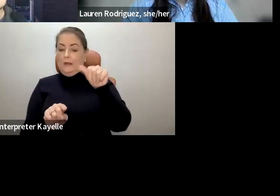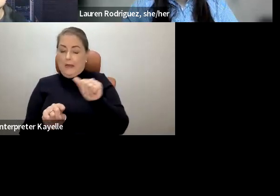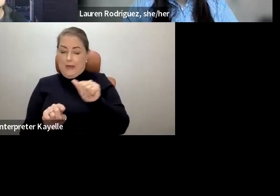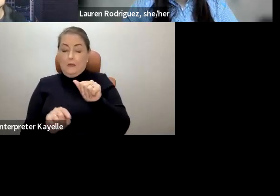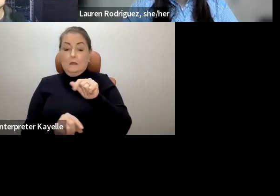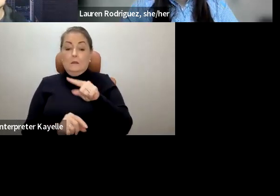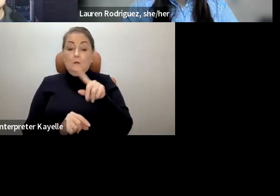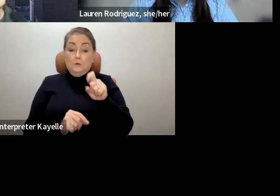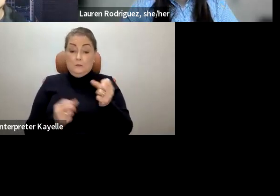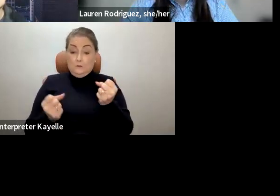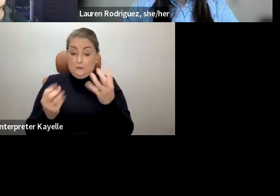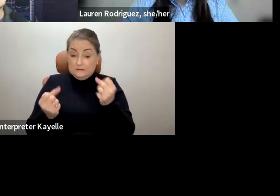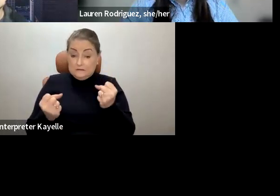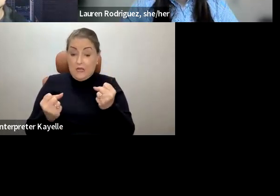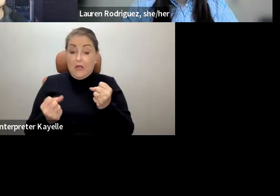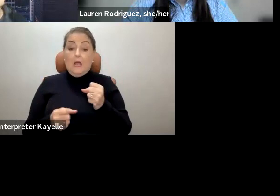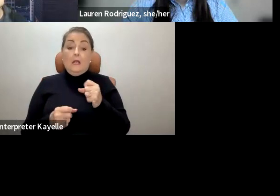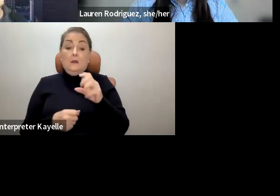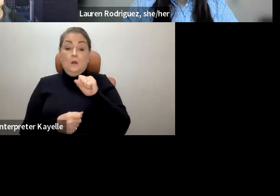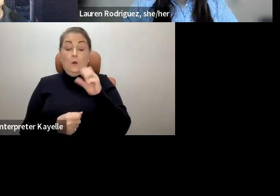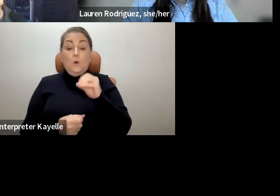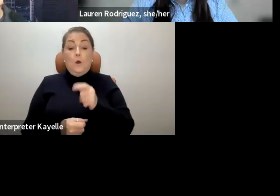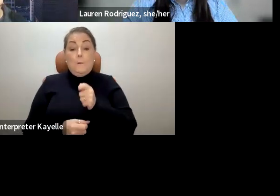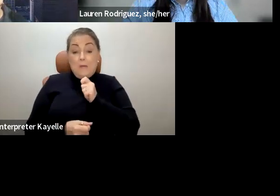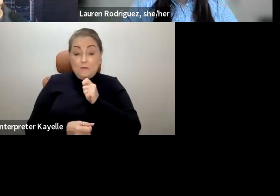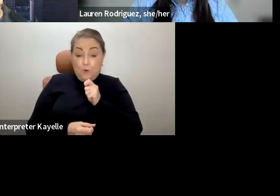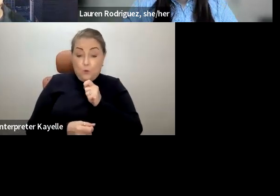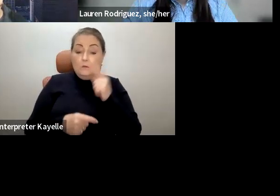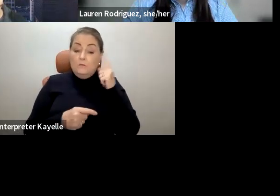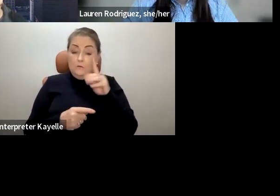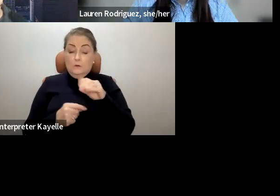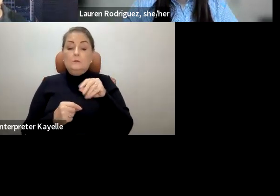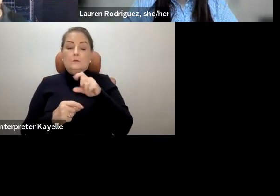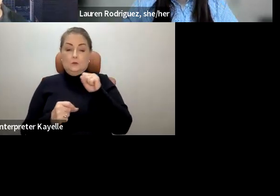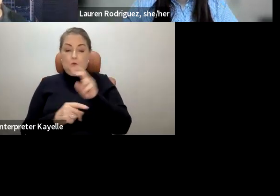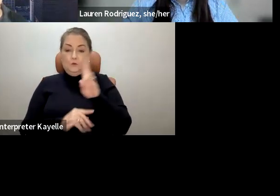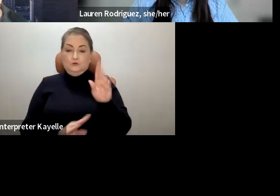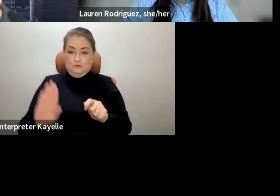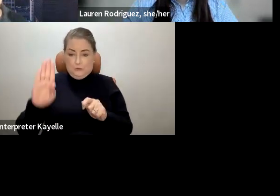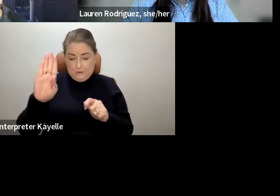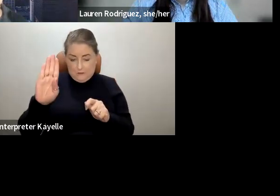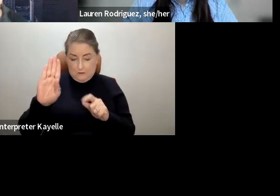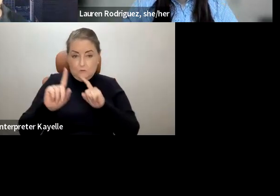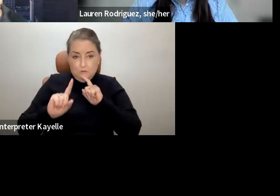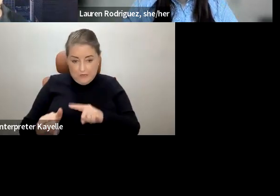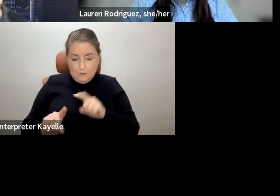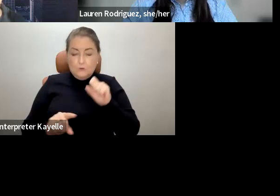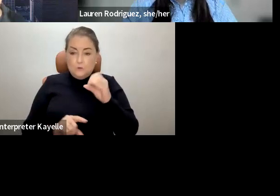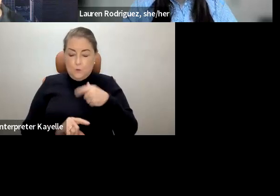question or microphone access to voice your question, please use the raise your hand reaction so that we can update your zoom